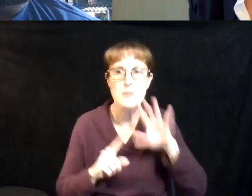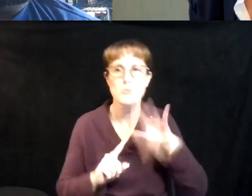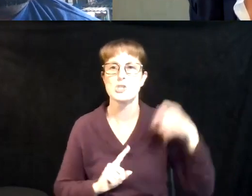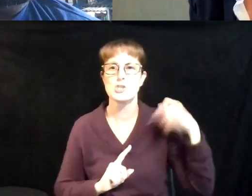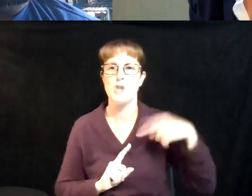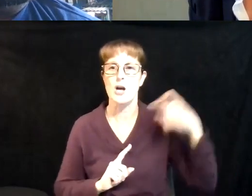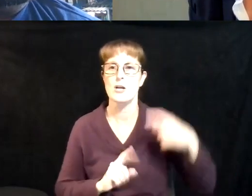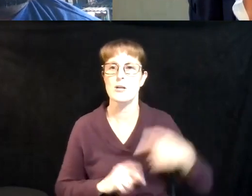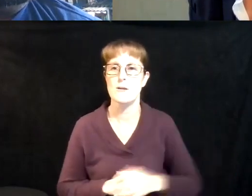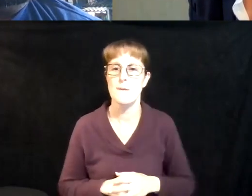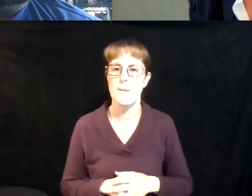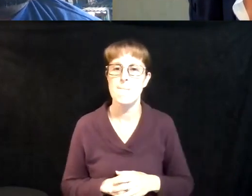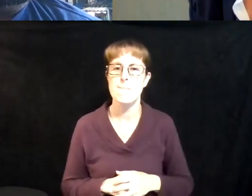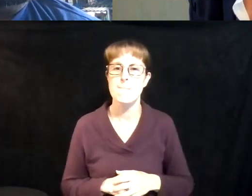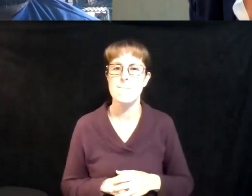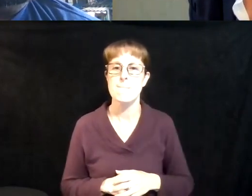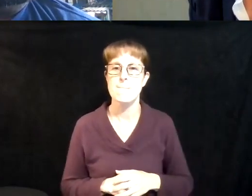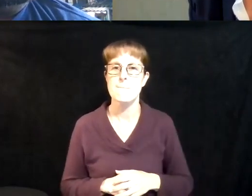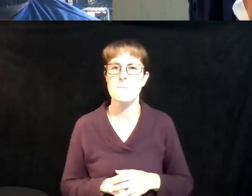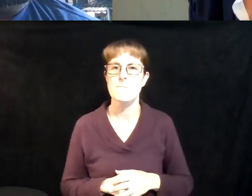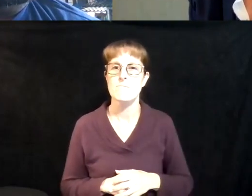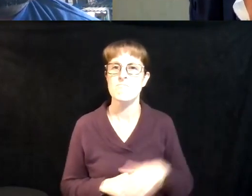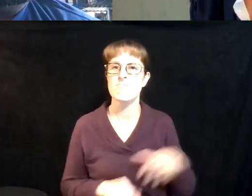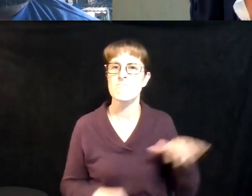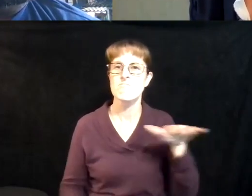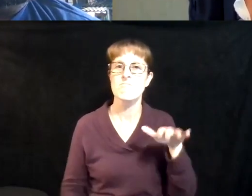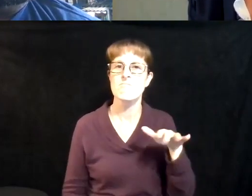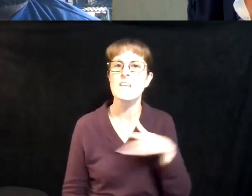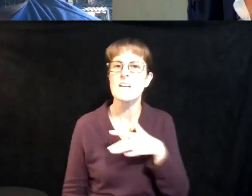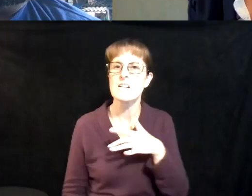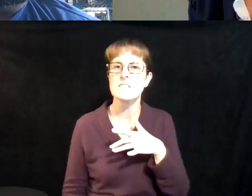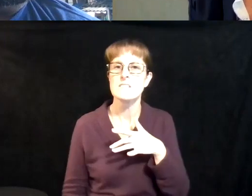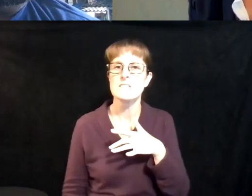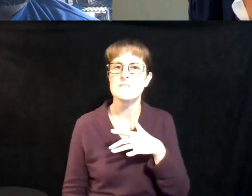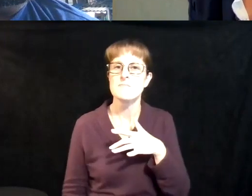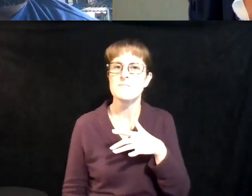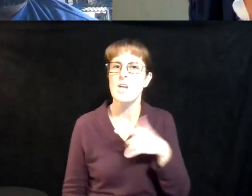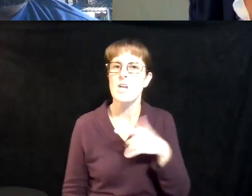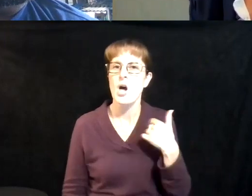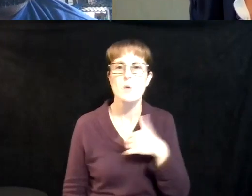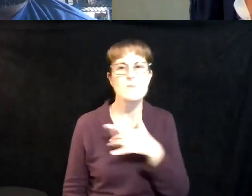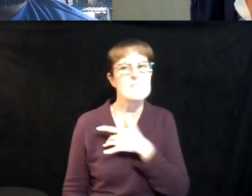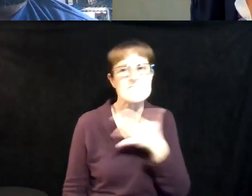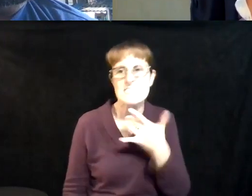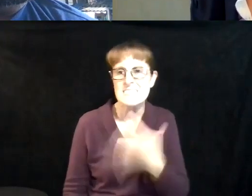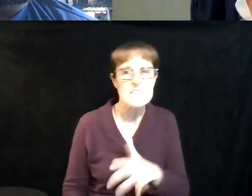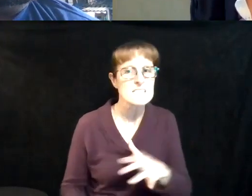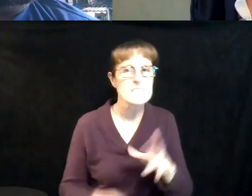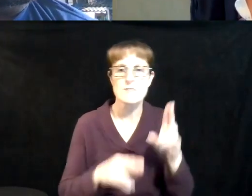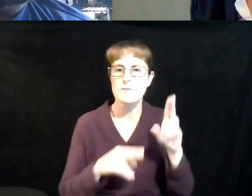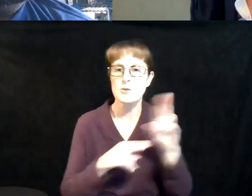insensitive to our use of terms and products, i.e. we have used cattle prods and dog shockers.